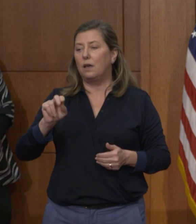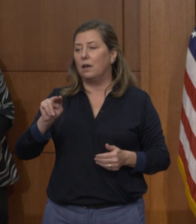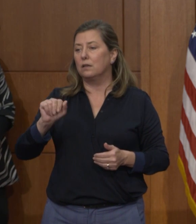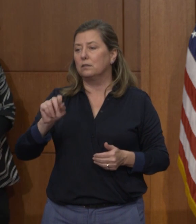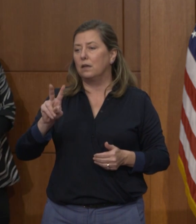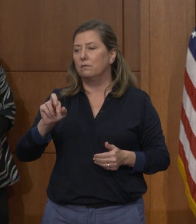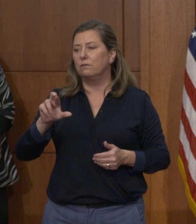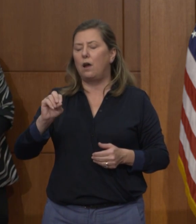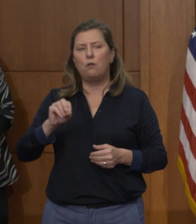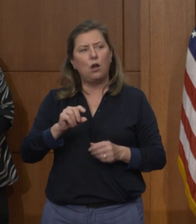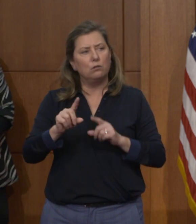this is the saying about phase one guidelines and if they're going to be able to